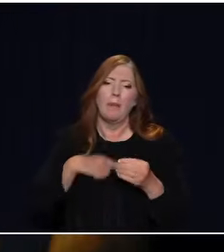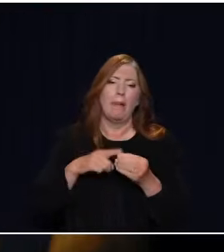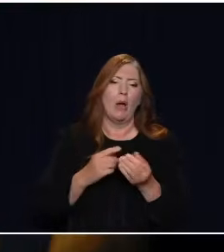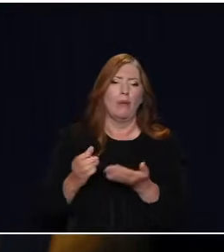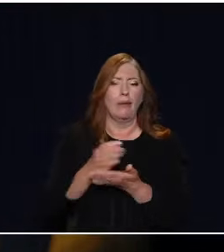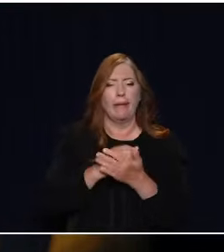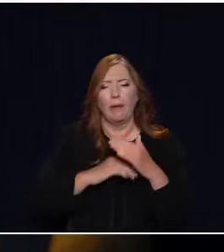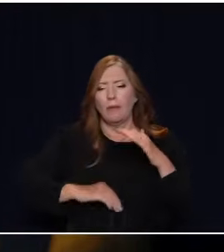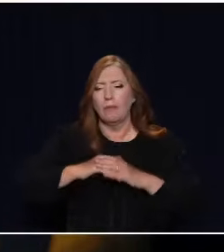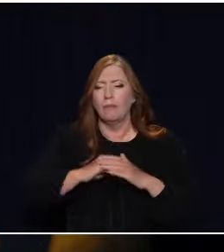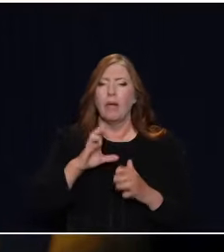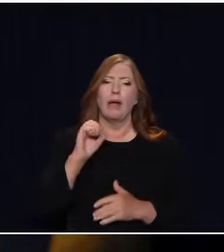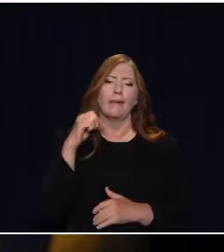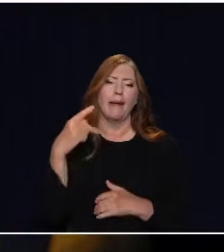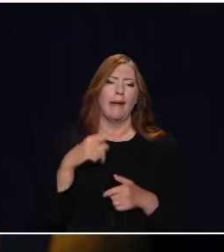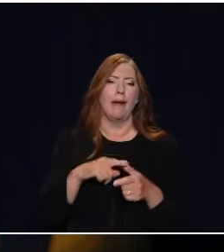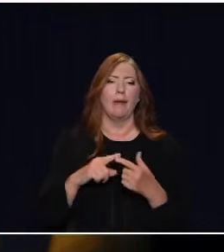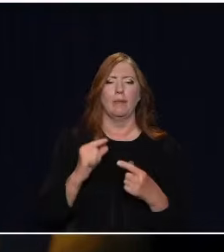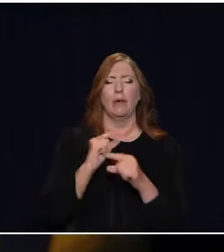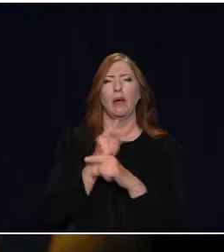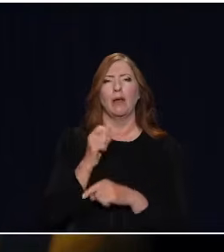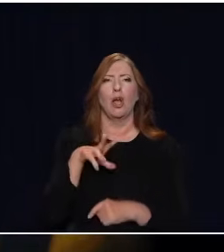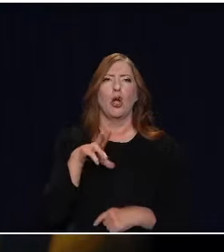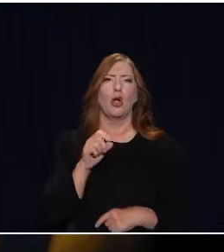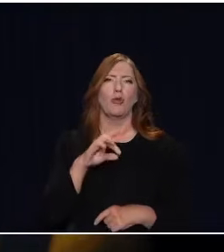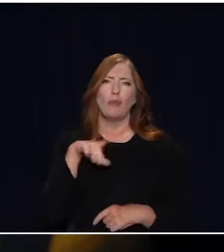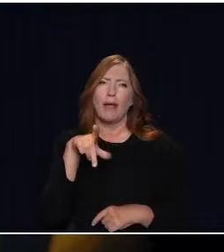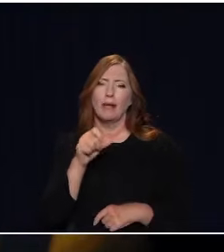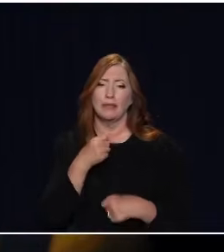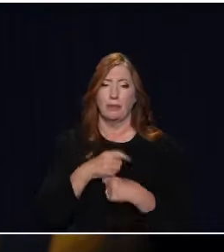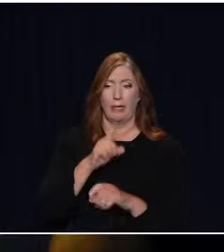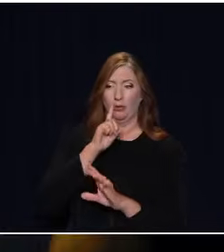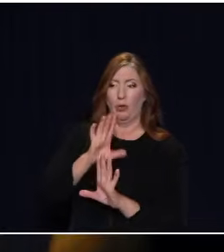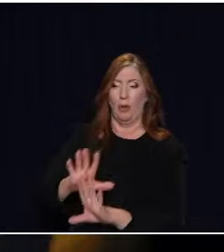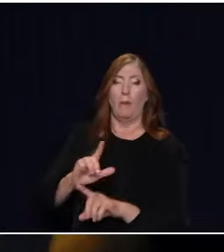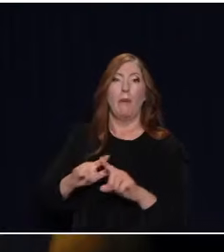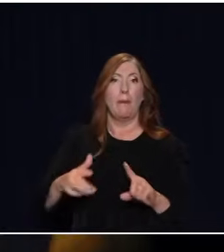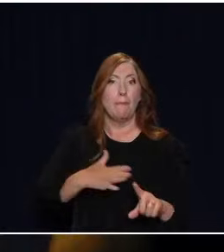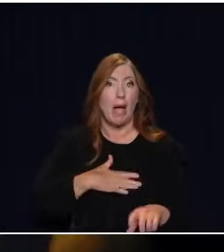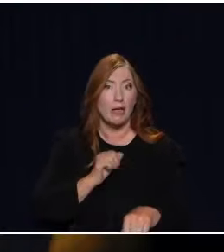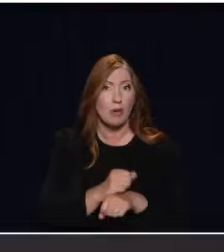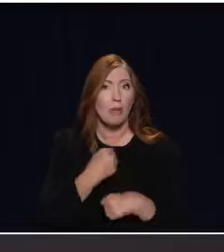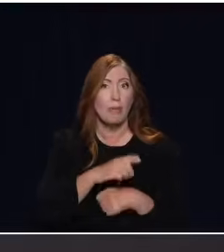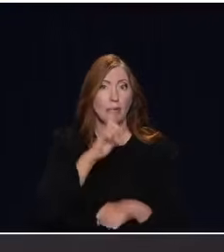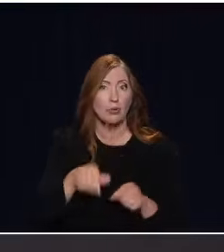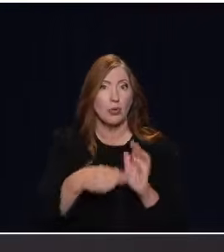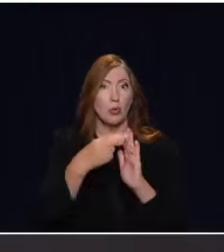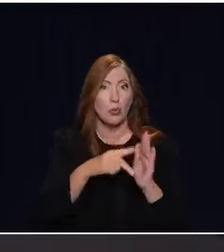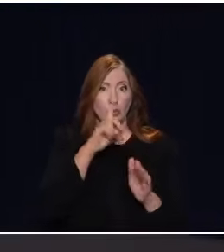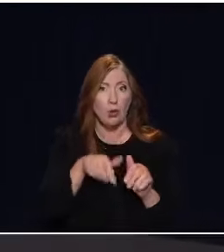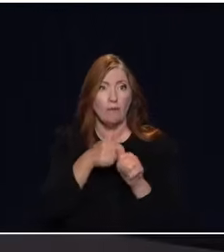LET THOSE CONVERSATIONS ABOUT THE GUARDRAILS AND THE INCOME CAPS HAPPEN IN THIS SPACE WHERE